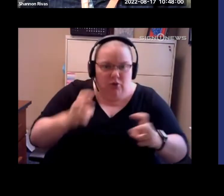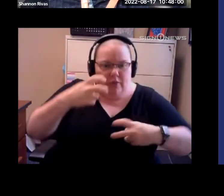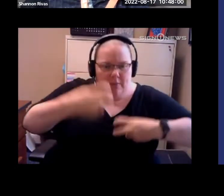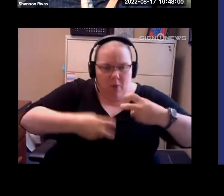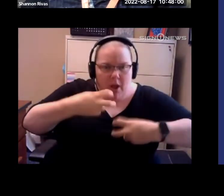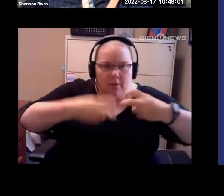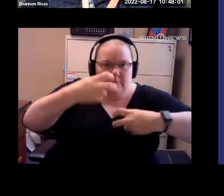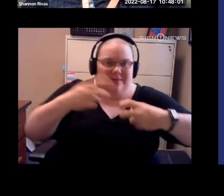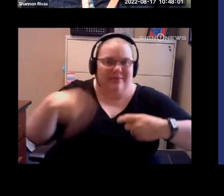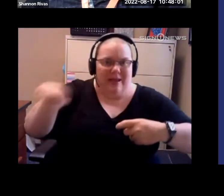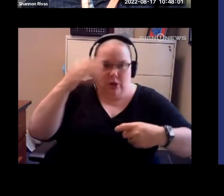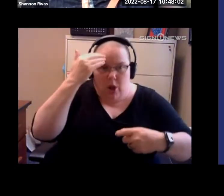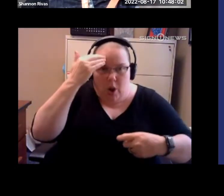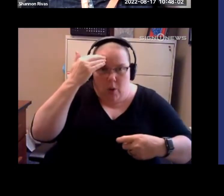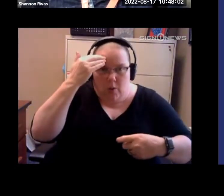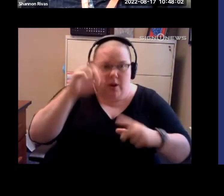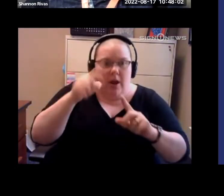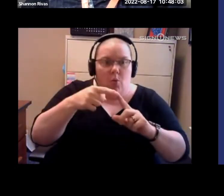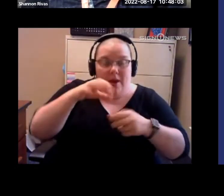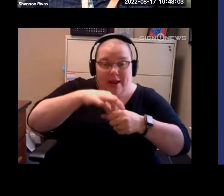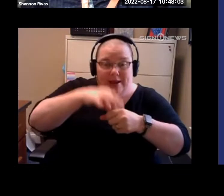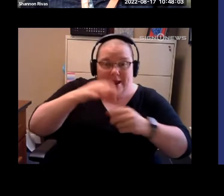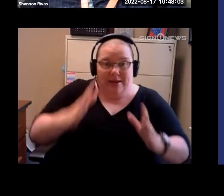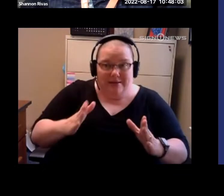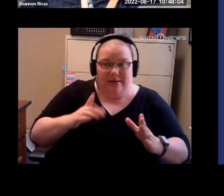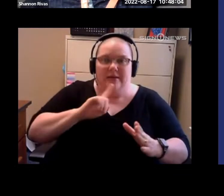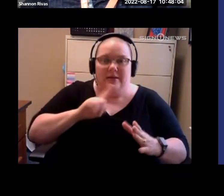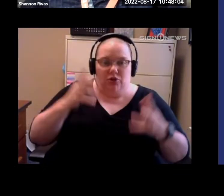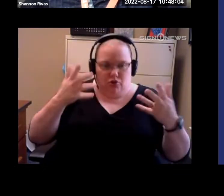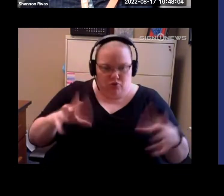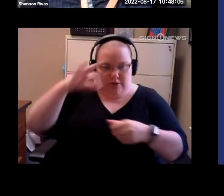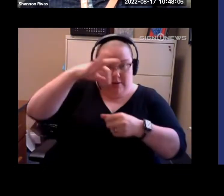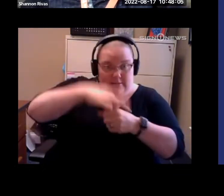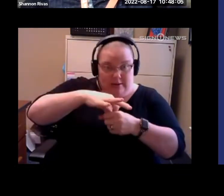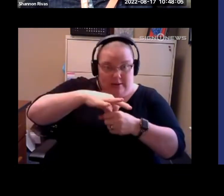it was that candidate is elected they can help every citizen